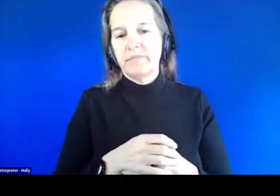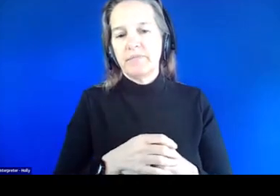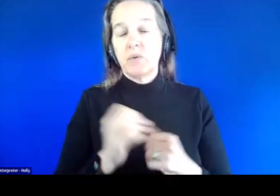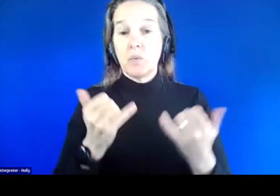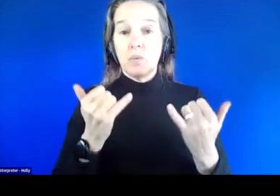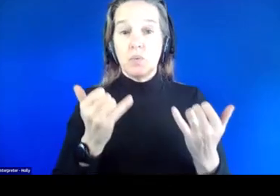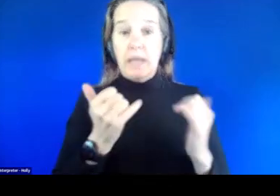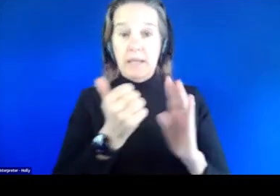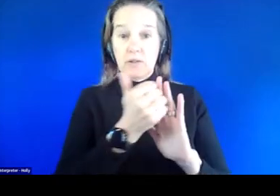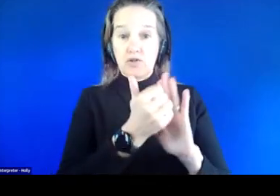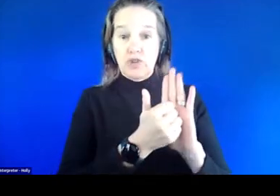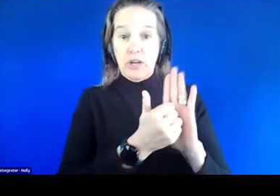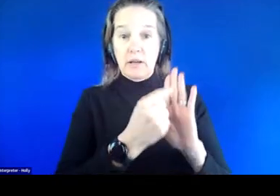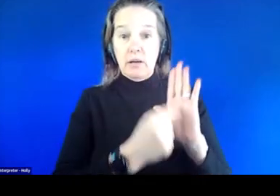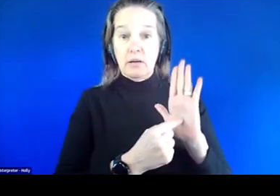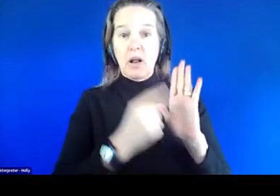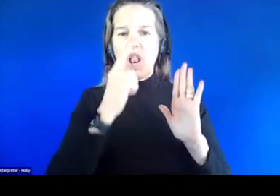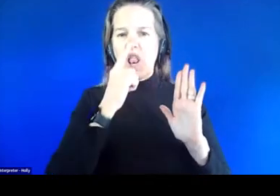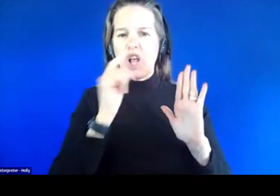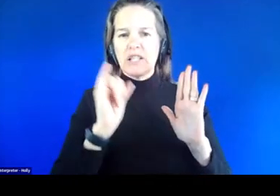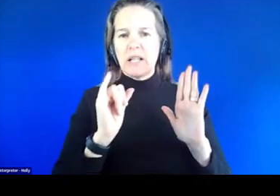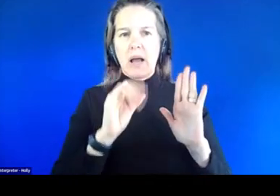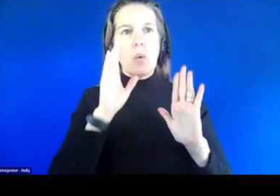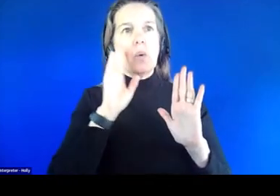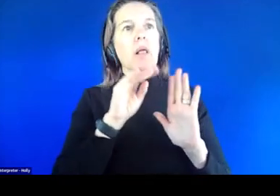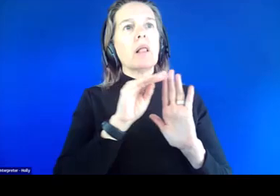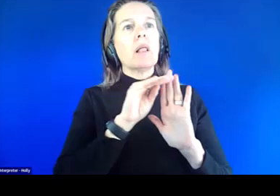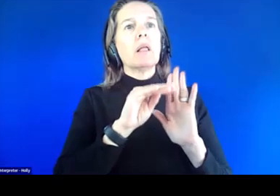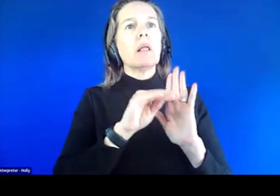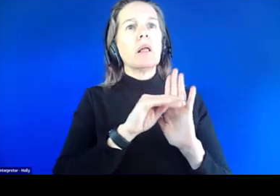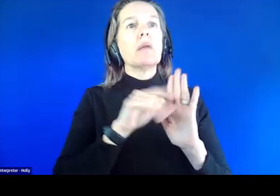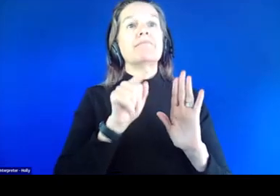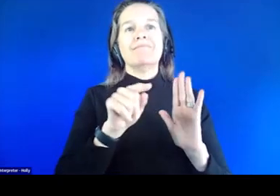some MFP history from grassroots advocacy to